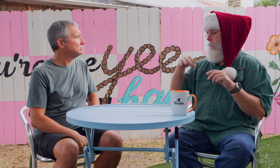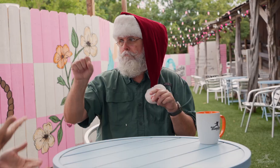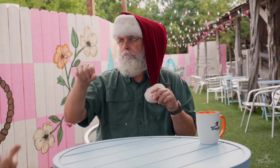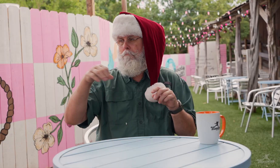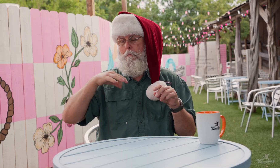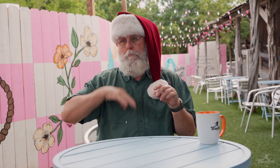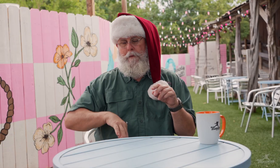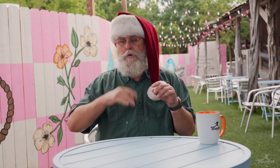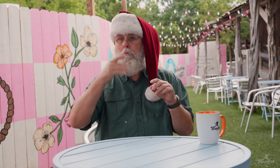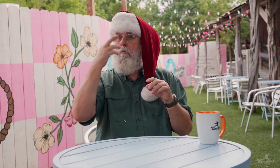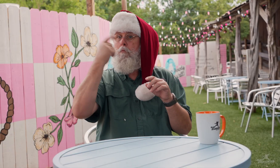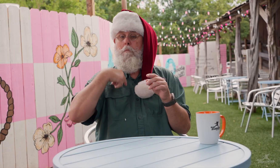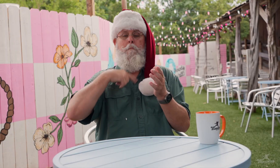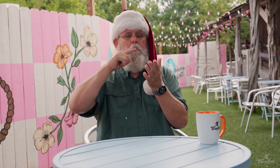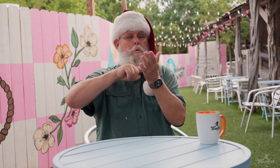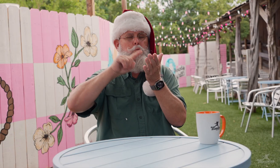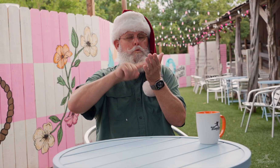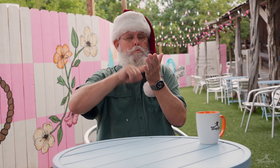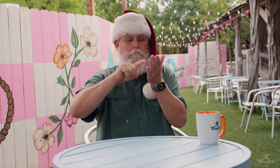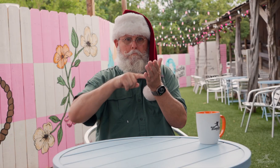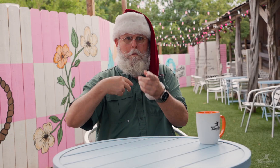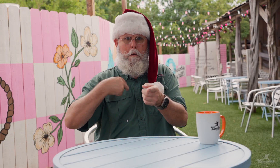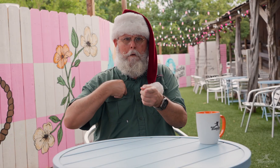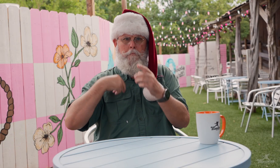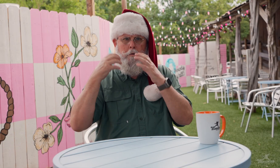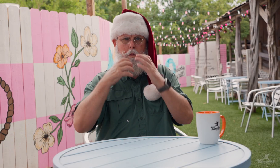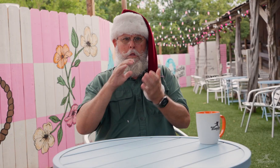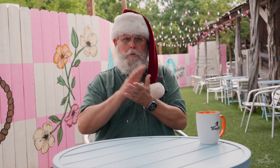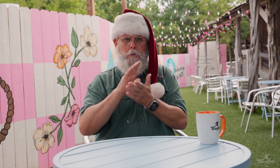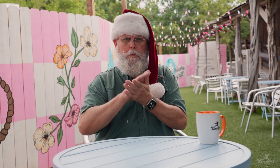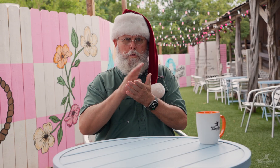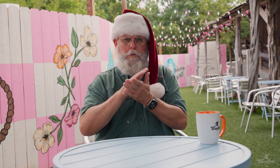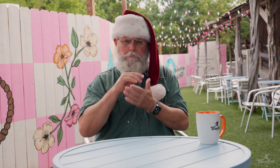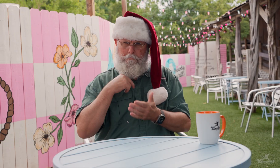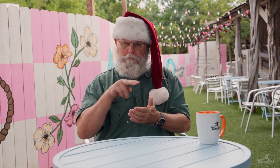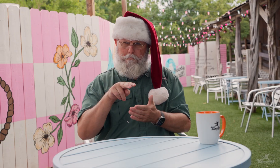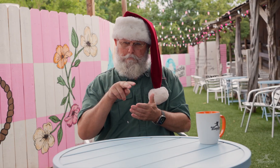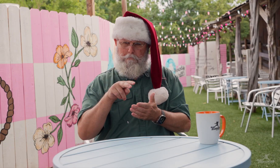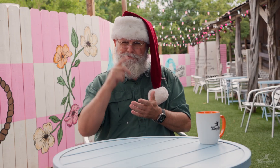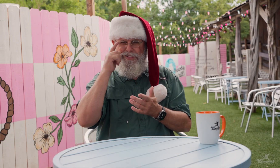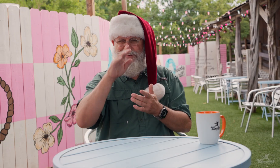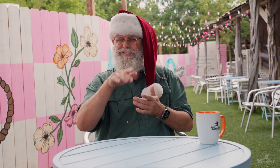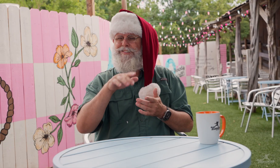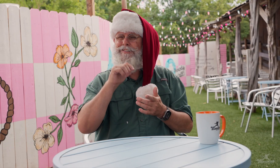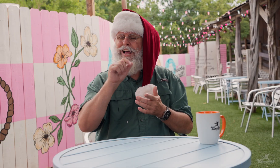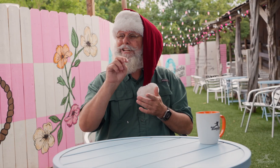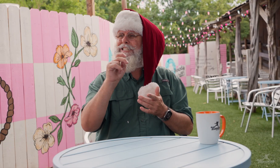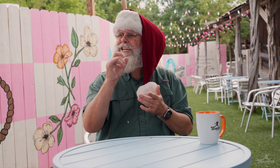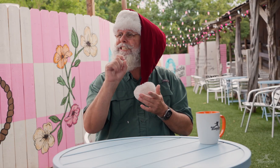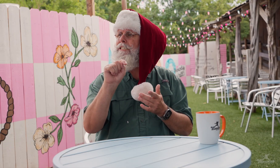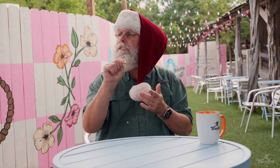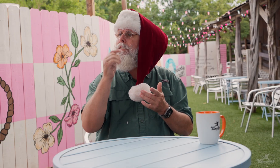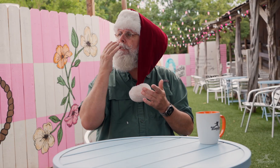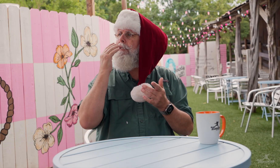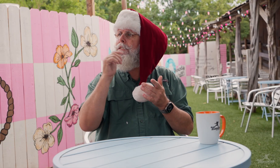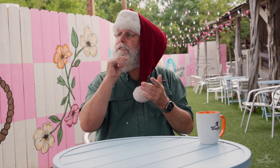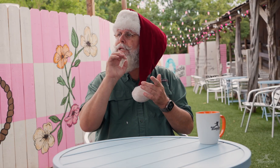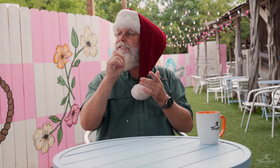Oh it was beneficial. Doing research and learning there was Santa School Many people don't even realize it exists